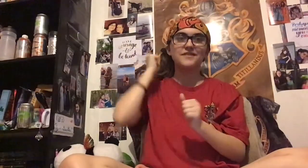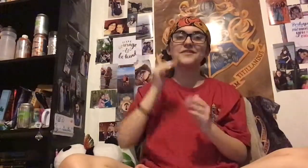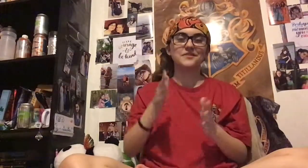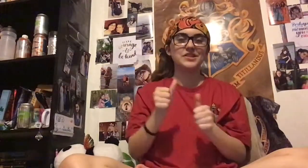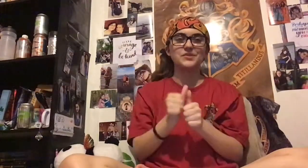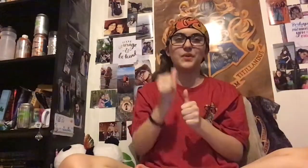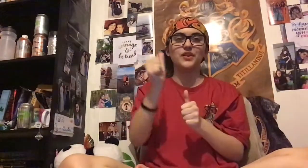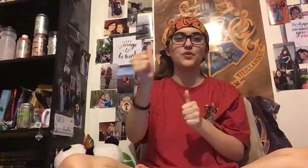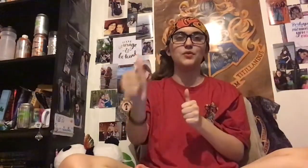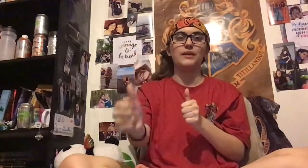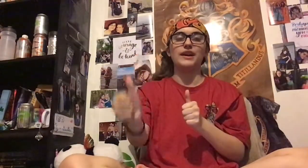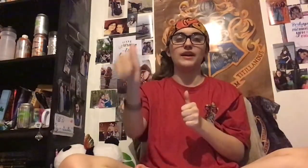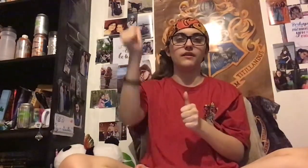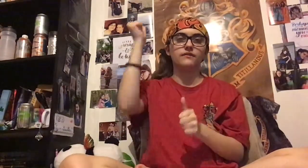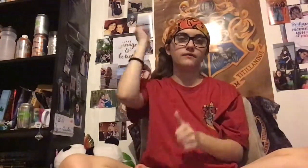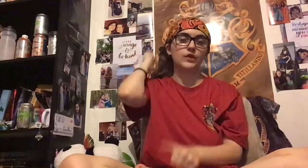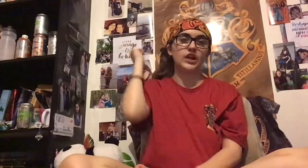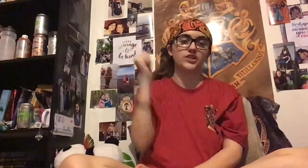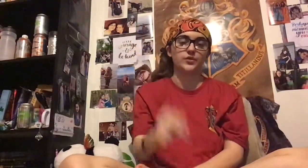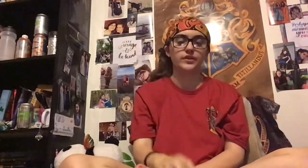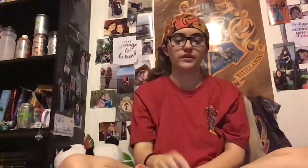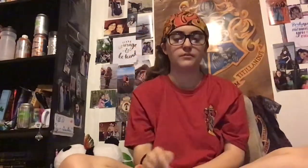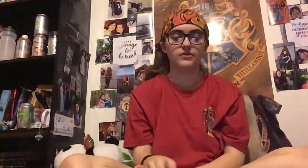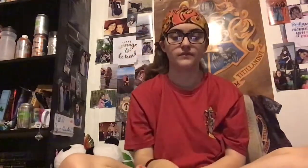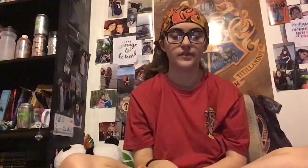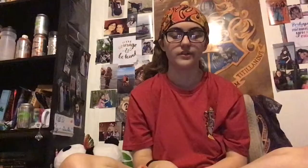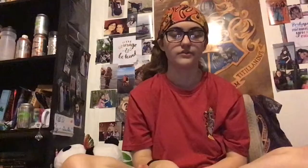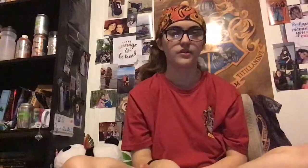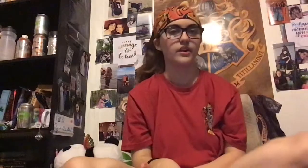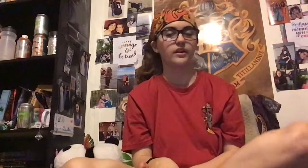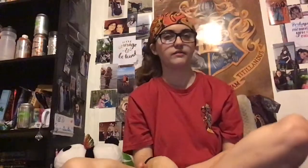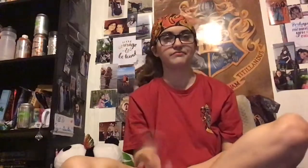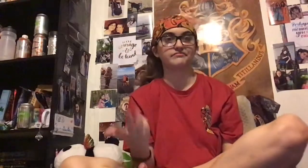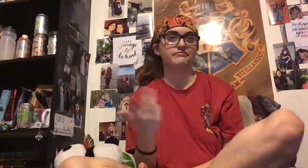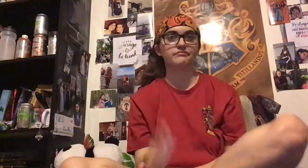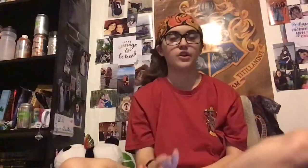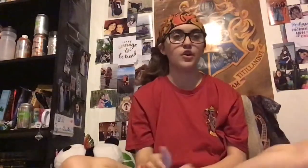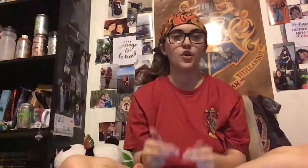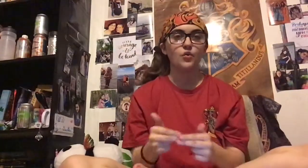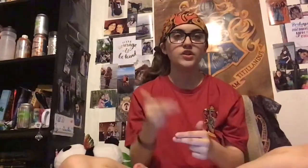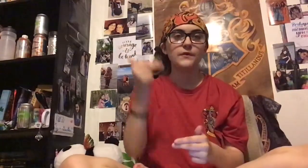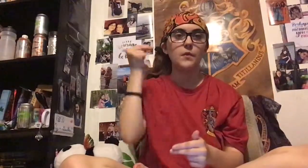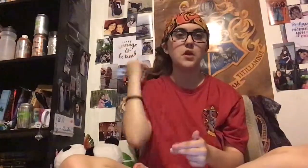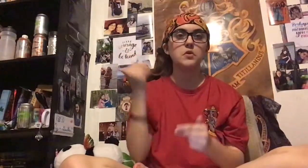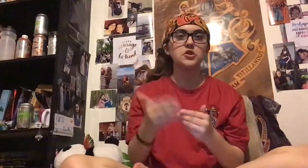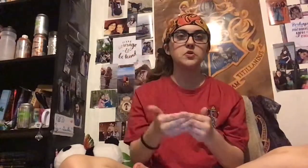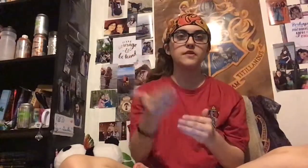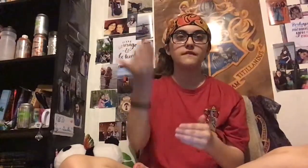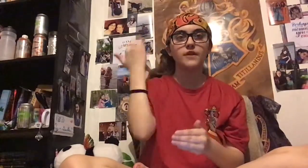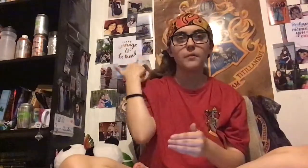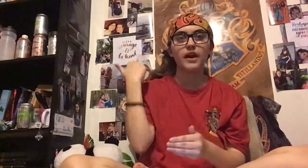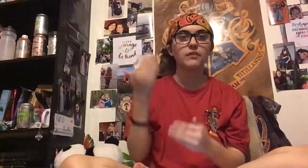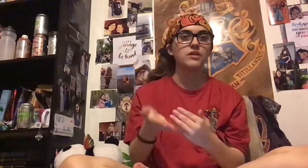Which is way cool, but I forgot to do it in the music video so I kind of Whichever way you want to do it far behind me